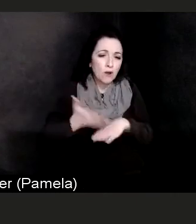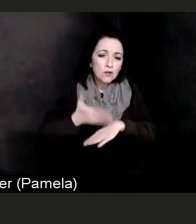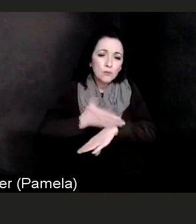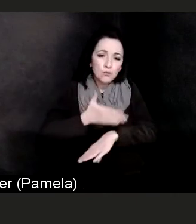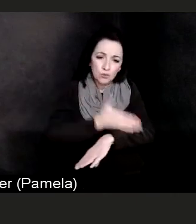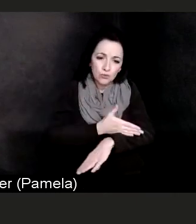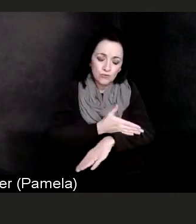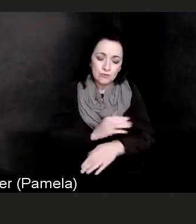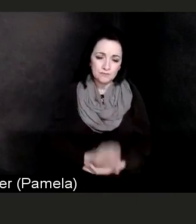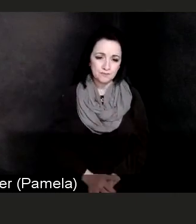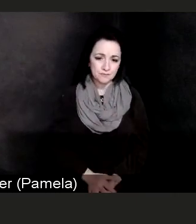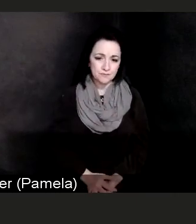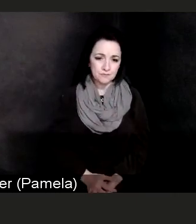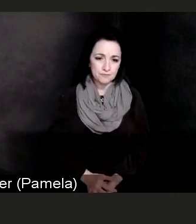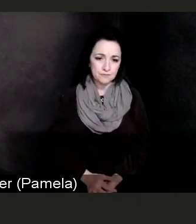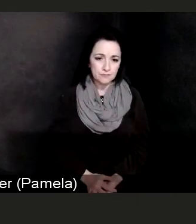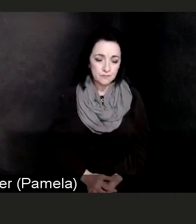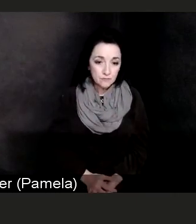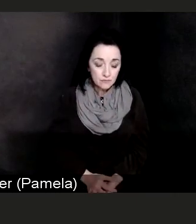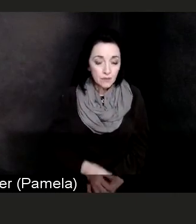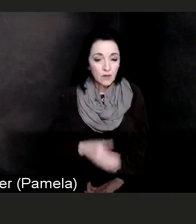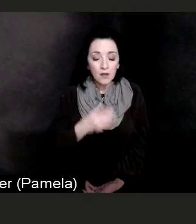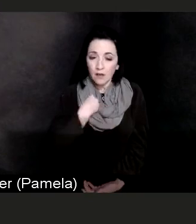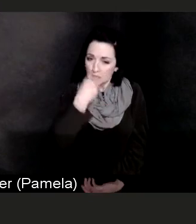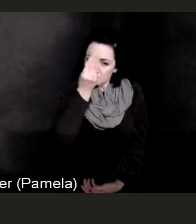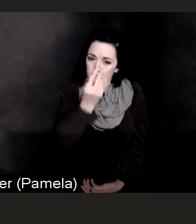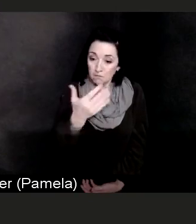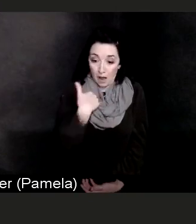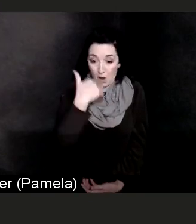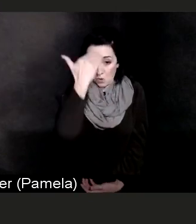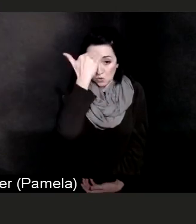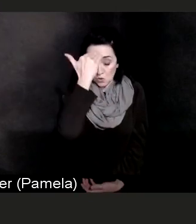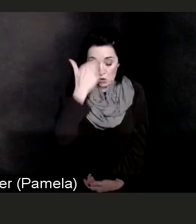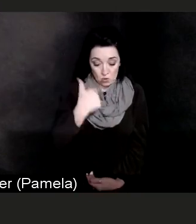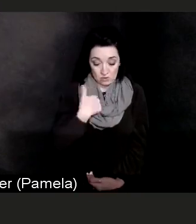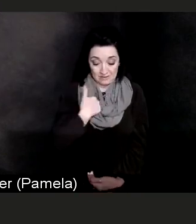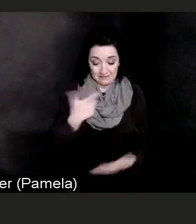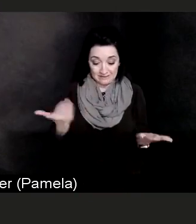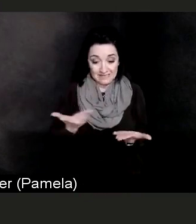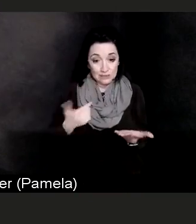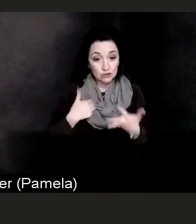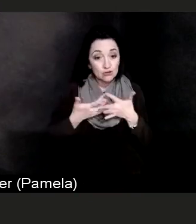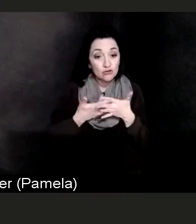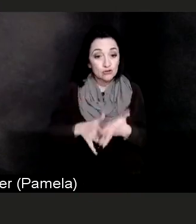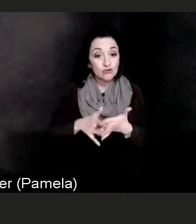Beebe Healthcare, you know, I've been here since March 17th, when the pandemic started